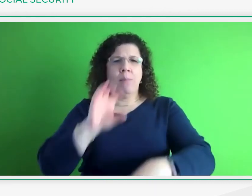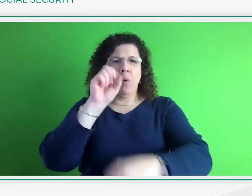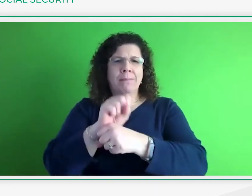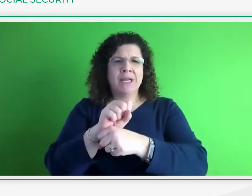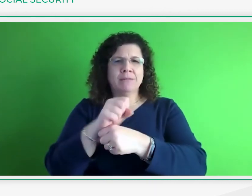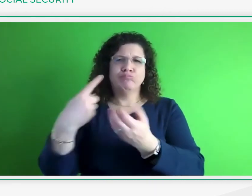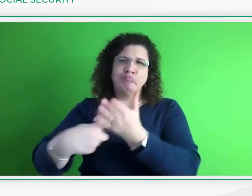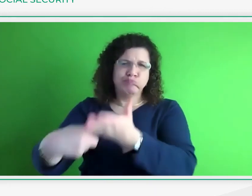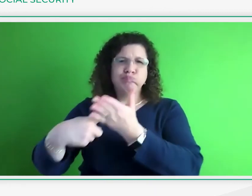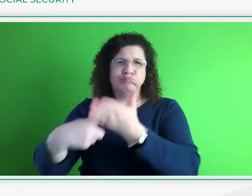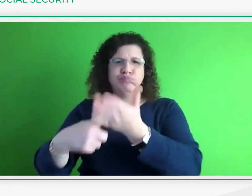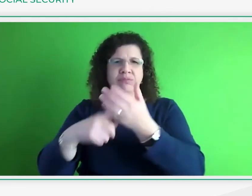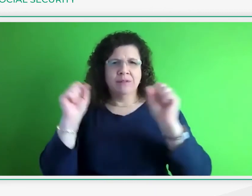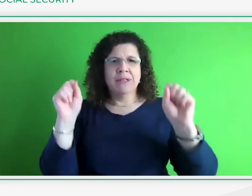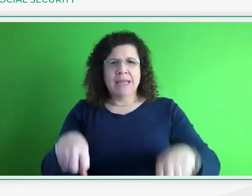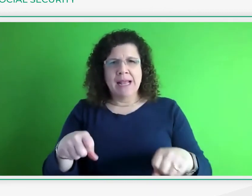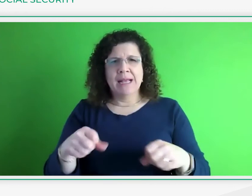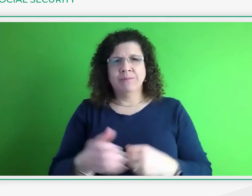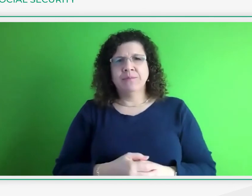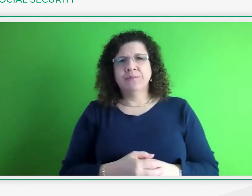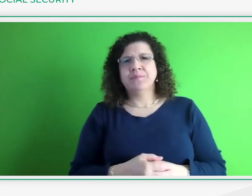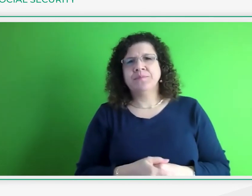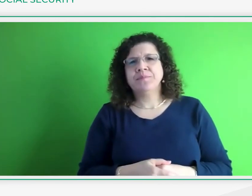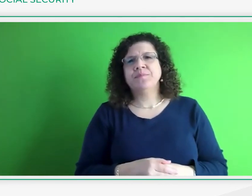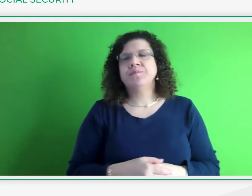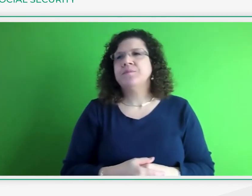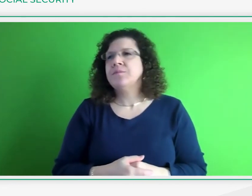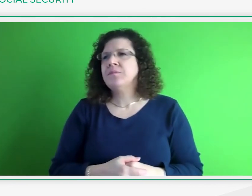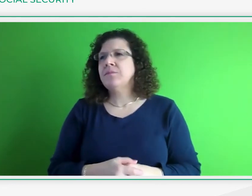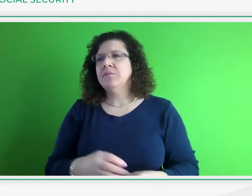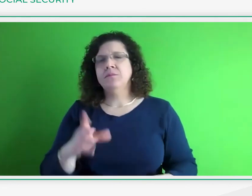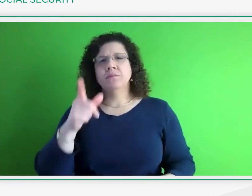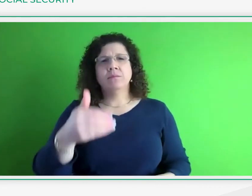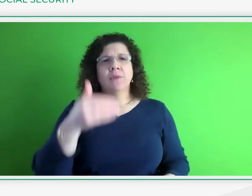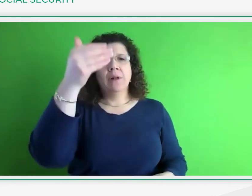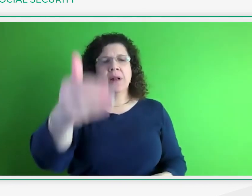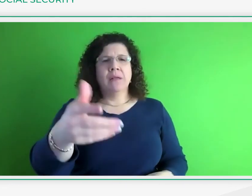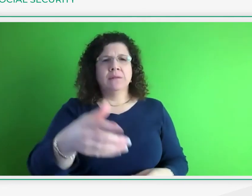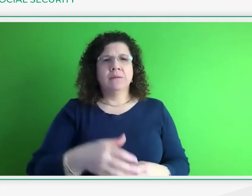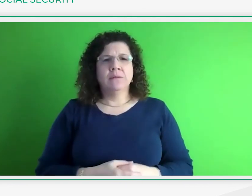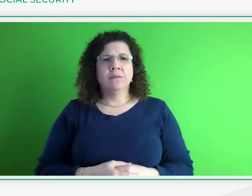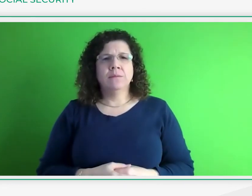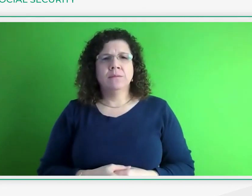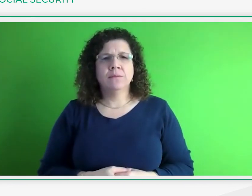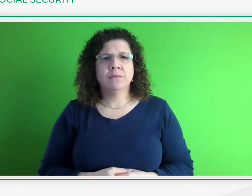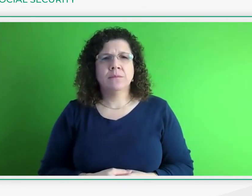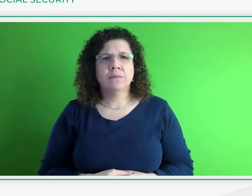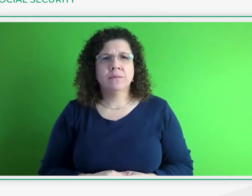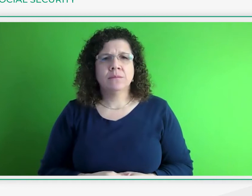And then you guys can take time to connect, and set up an appointment, and discuss all the questions that you have.